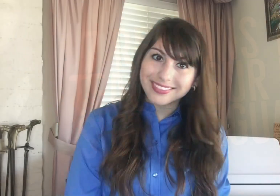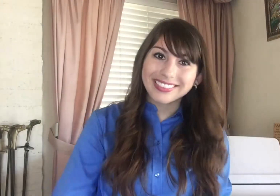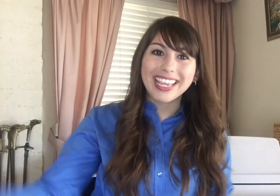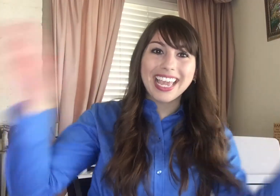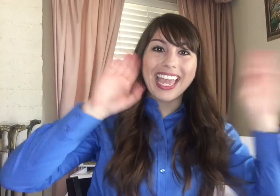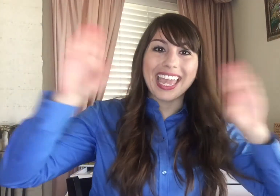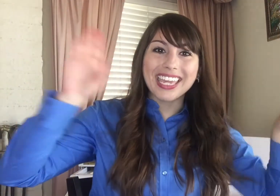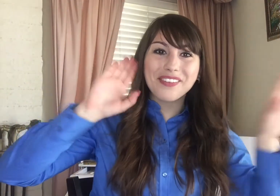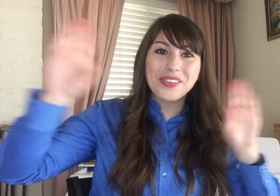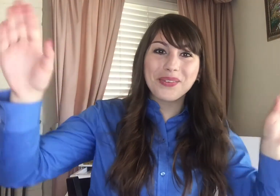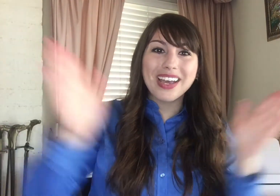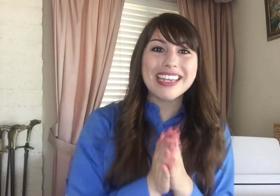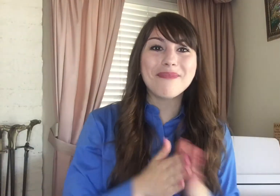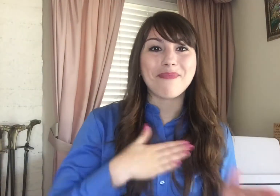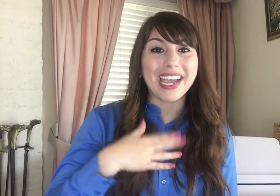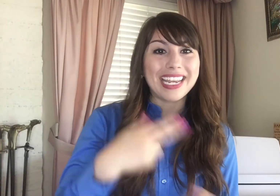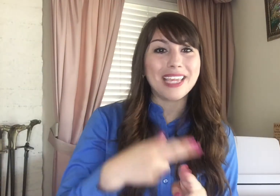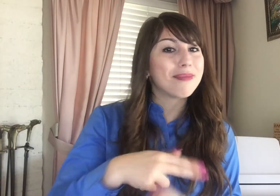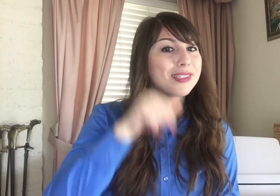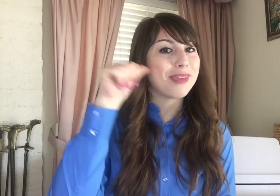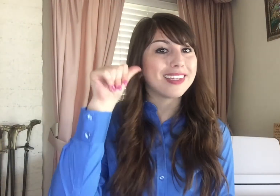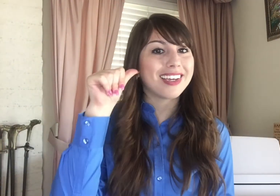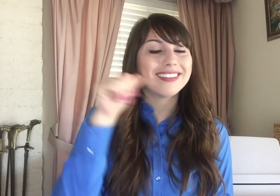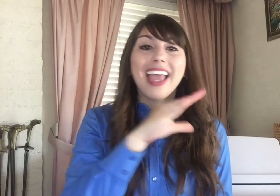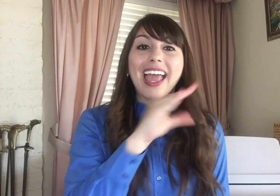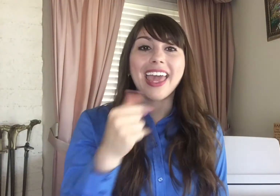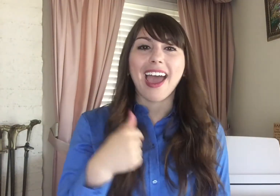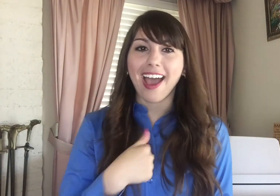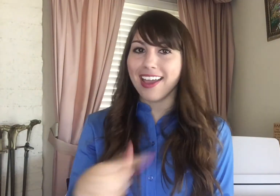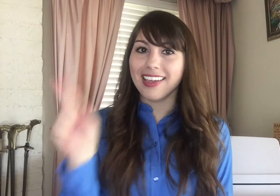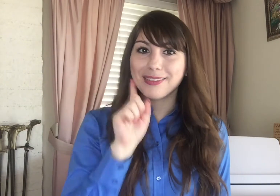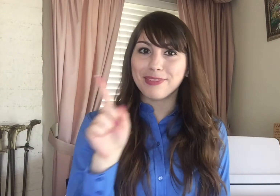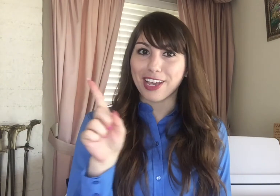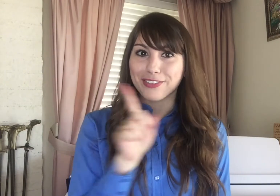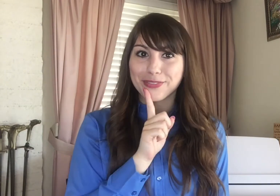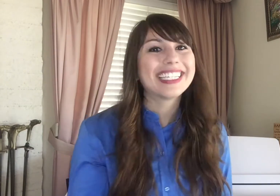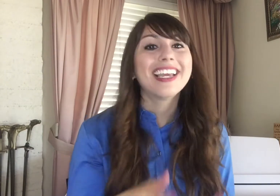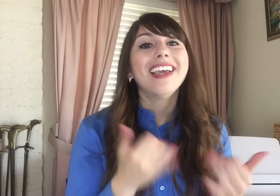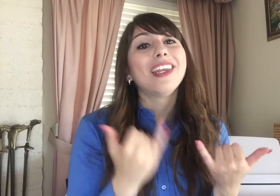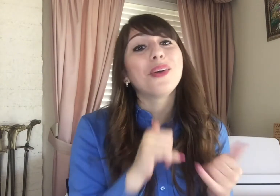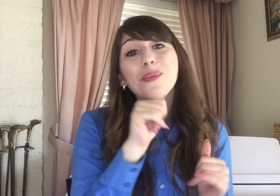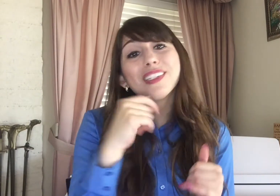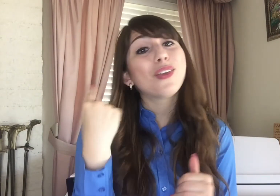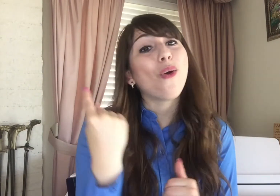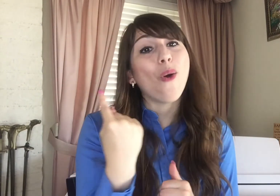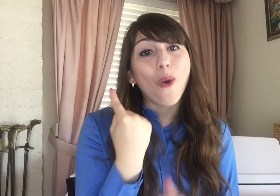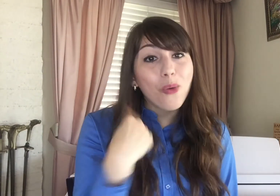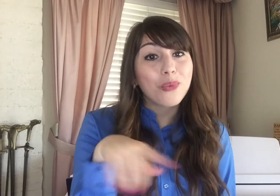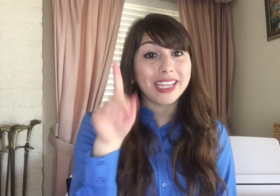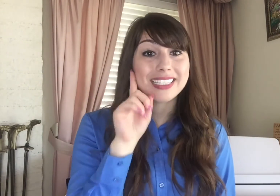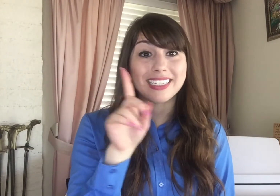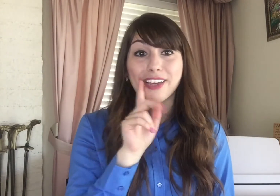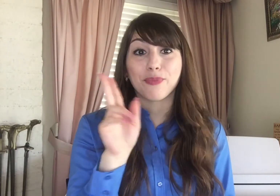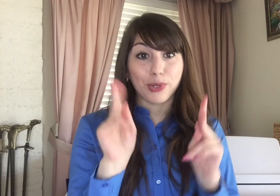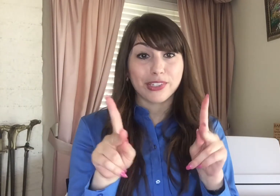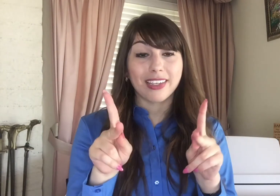Hey everyone! My name is Amanda and I am Deaf. Now, it wasn't always a Deaf person.